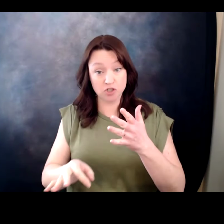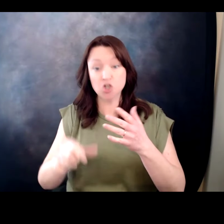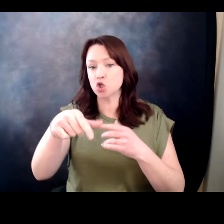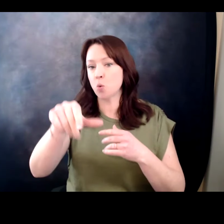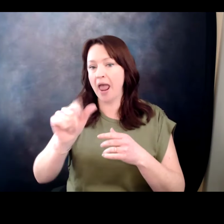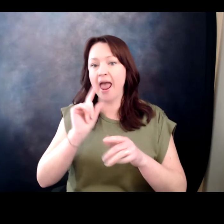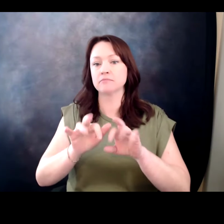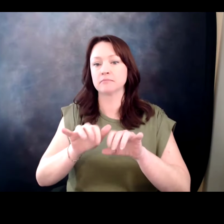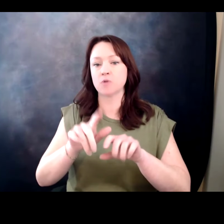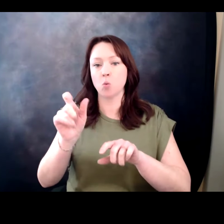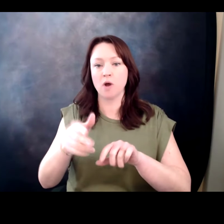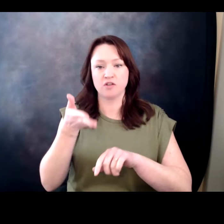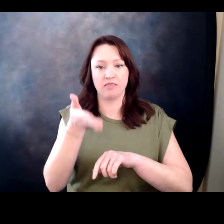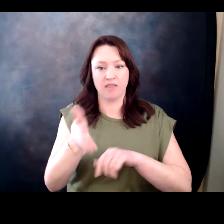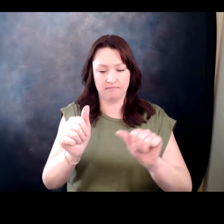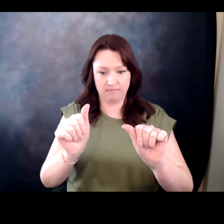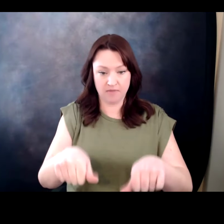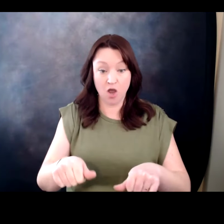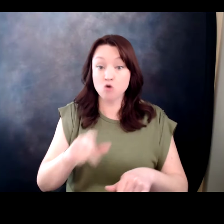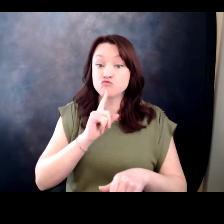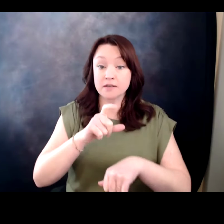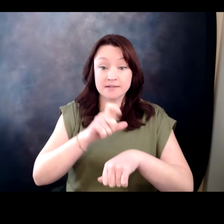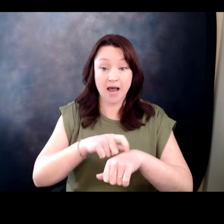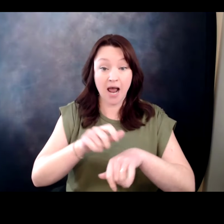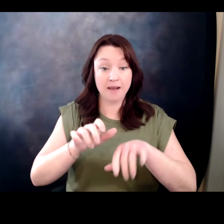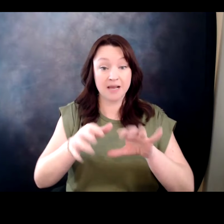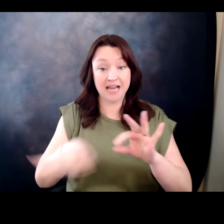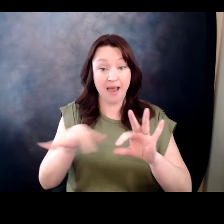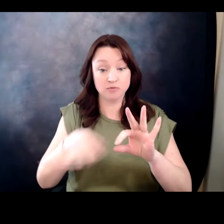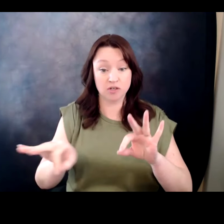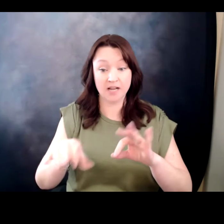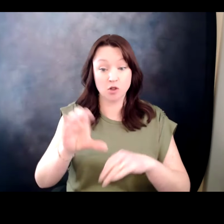captioning for the webinar in the closed captioning feature.